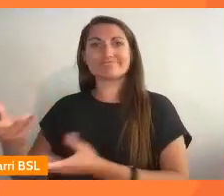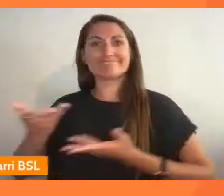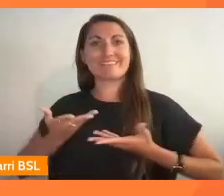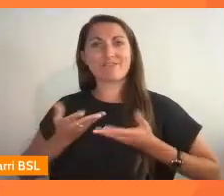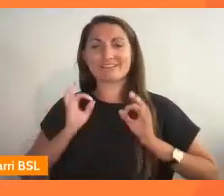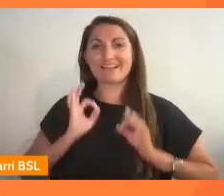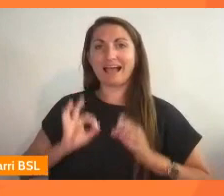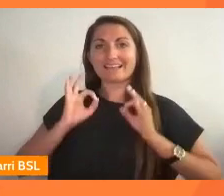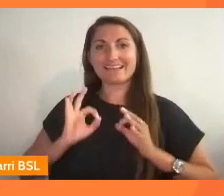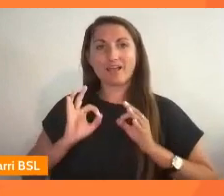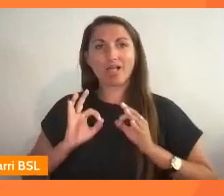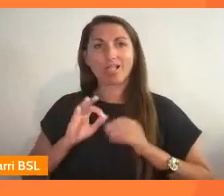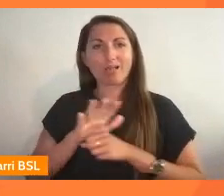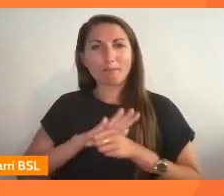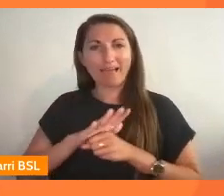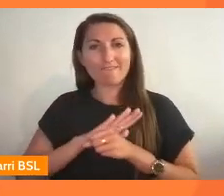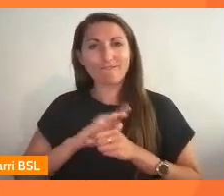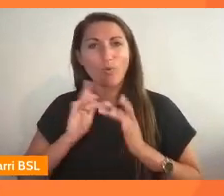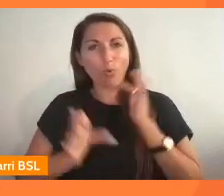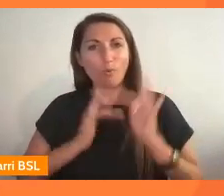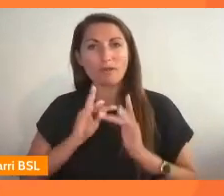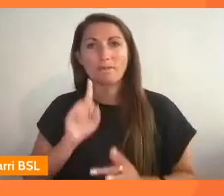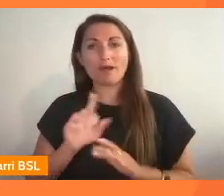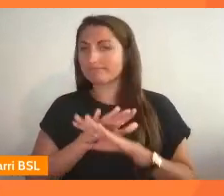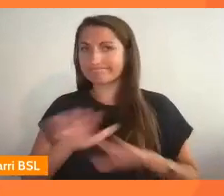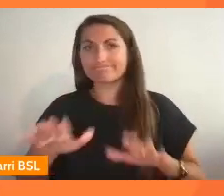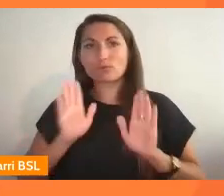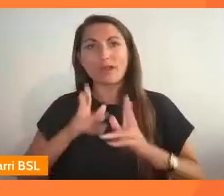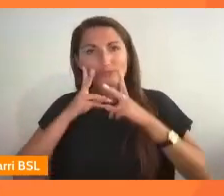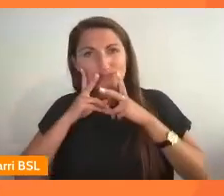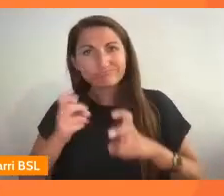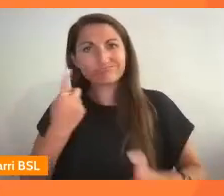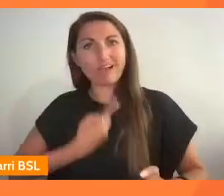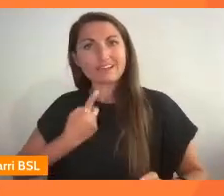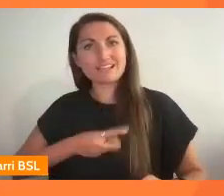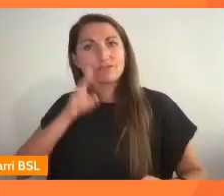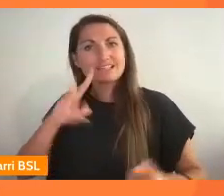I think it's time that we actually had a look at how we could do that ourselves and start those conversations.